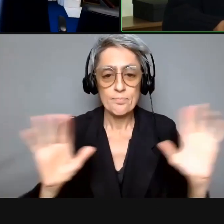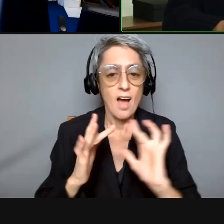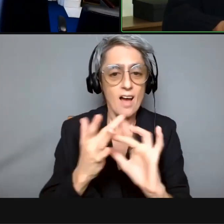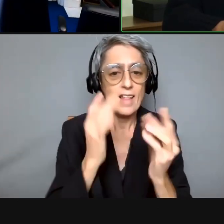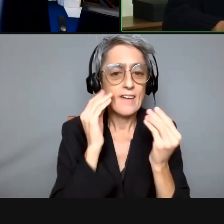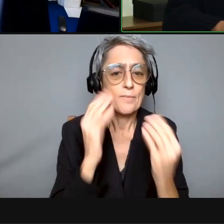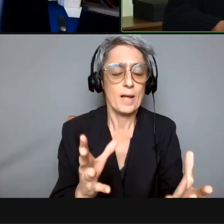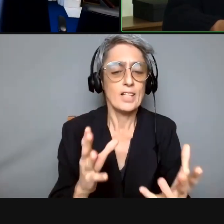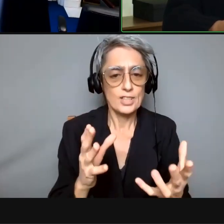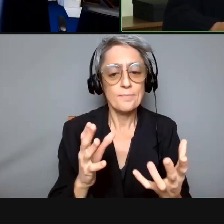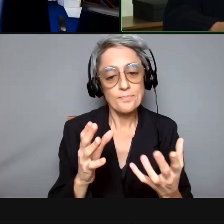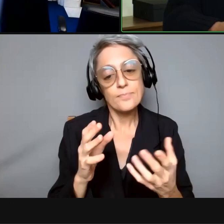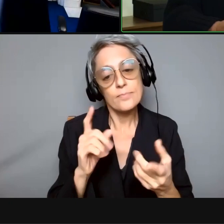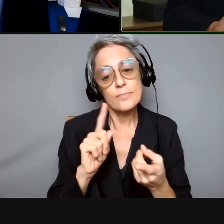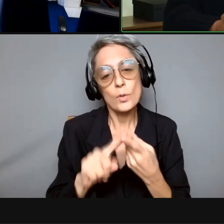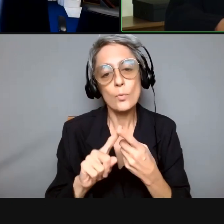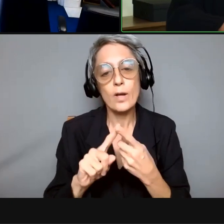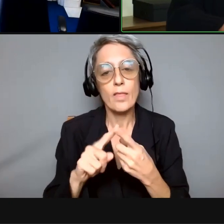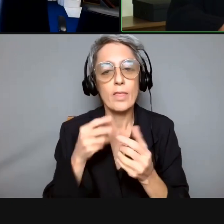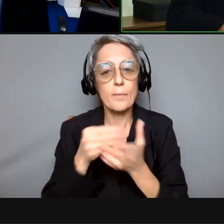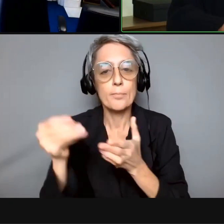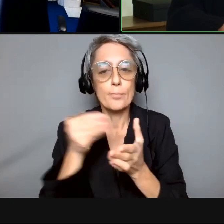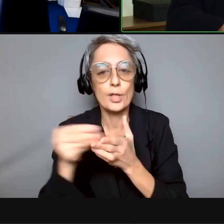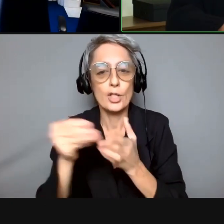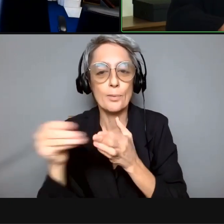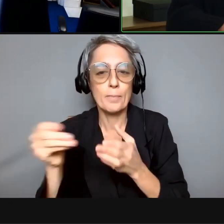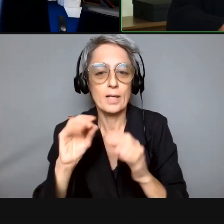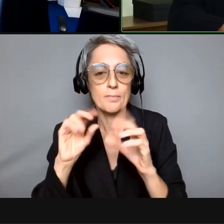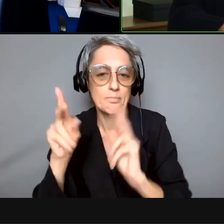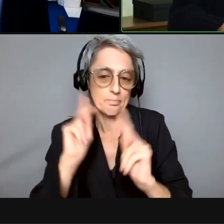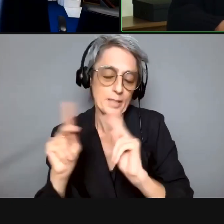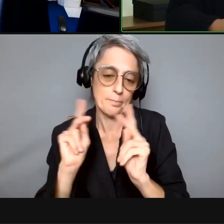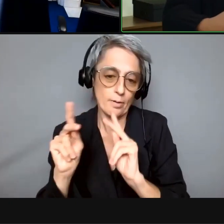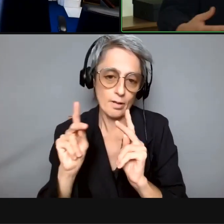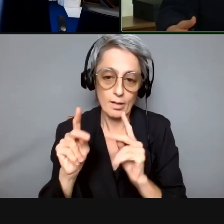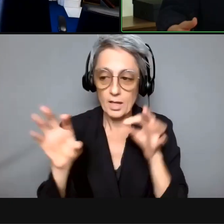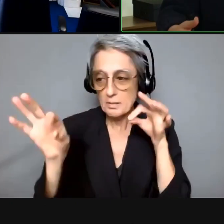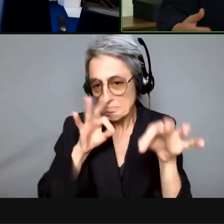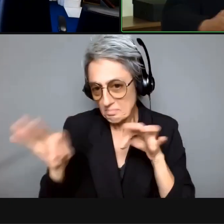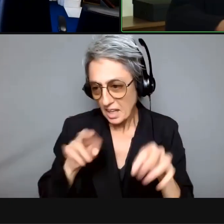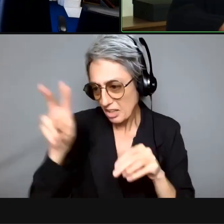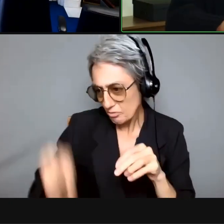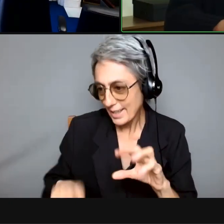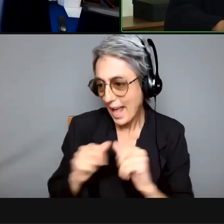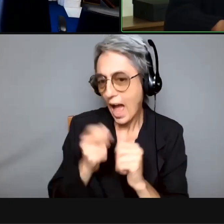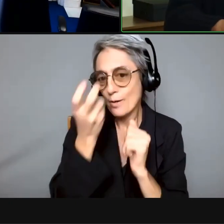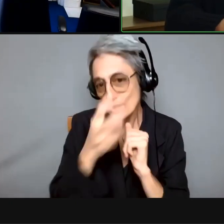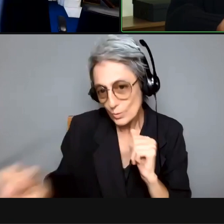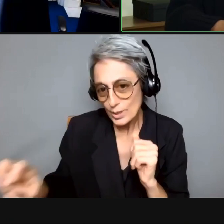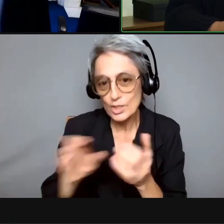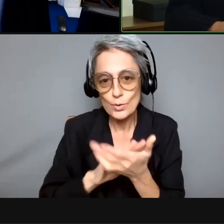to help them understand how they can switch to clean energy. For some places, it's just a matter of purchasing